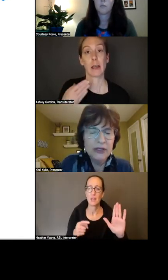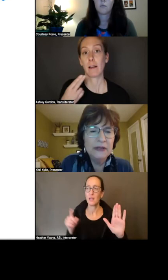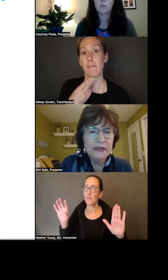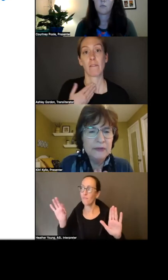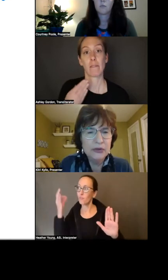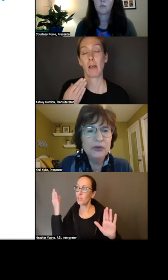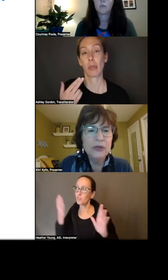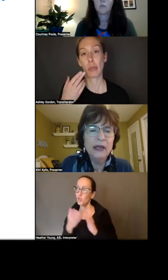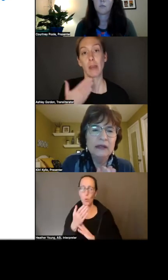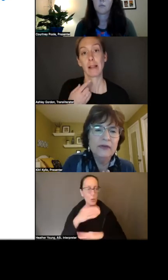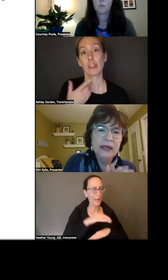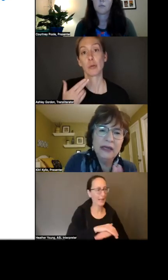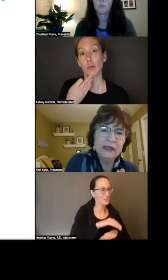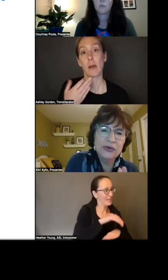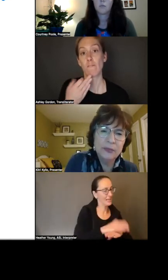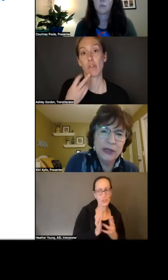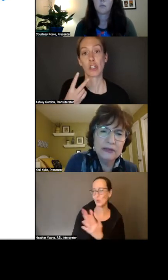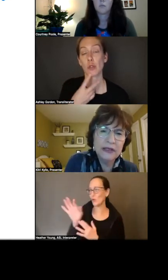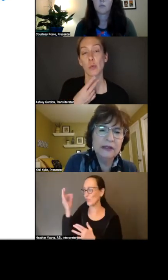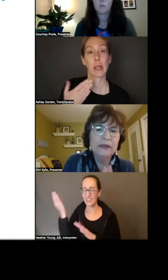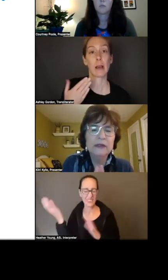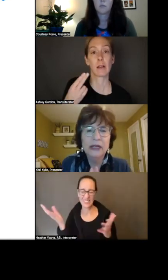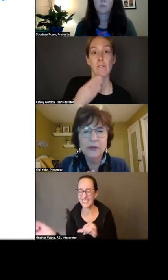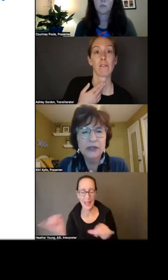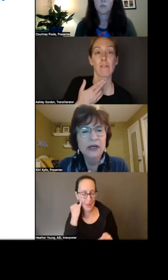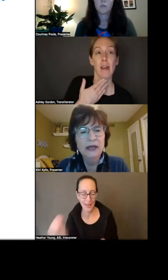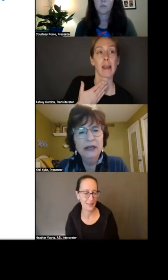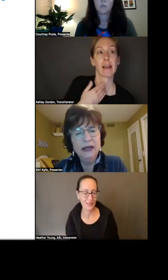And the same is true, you can't convey English through American sign language,